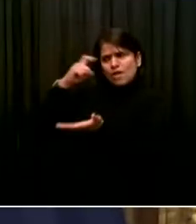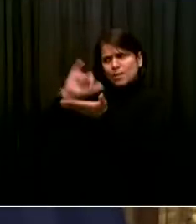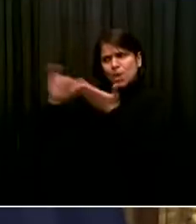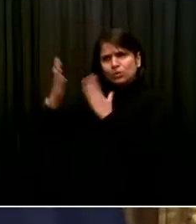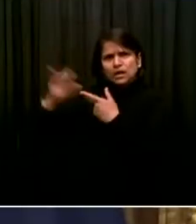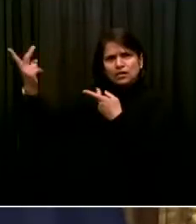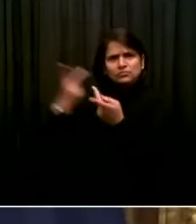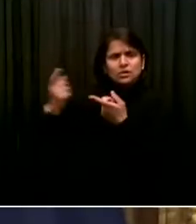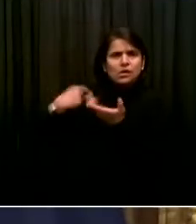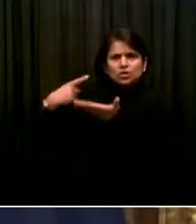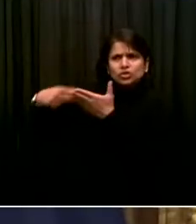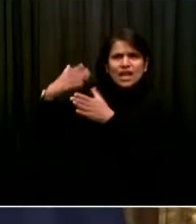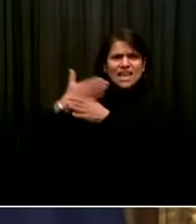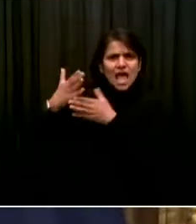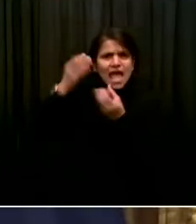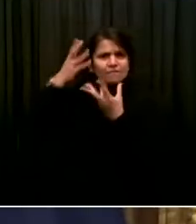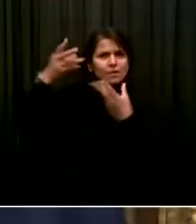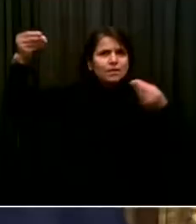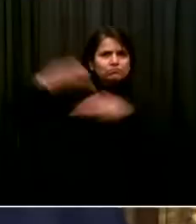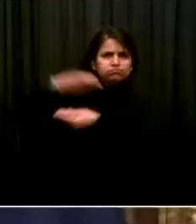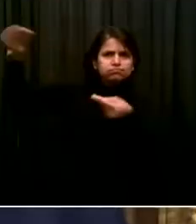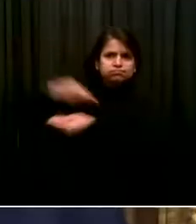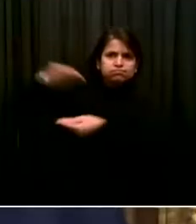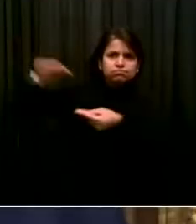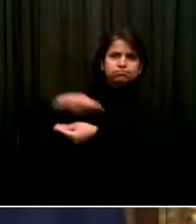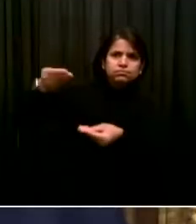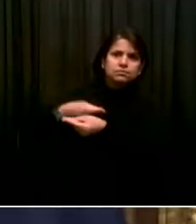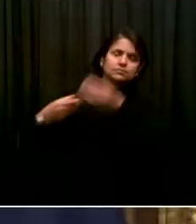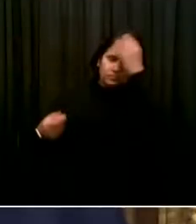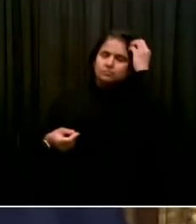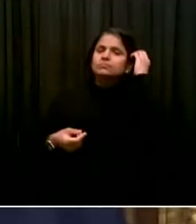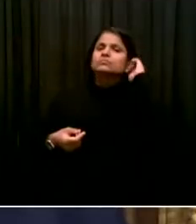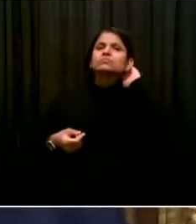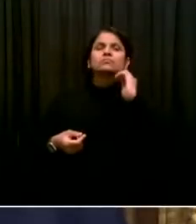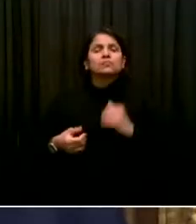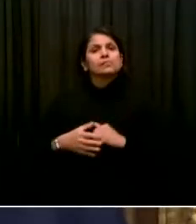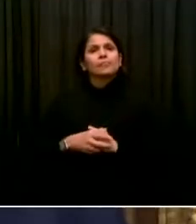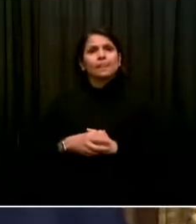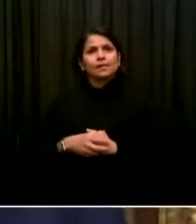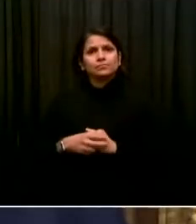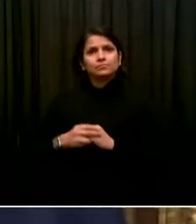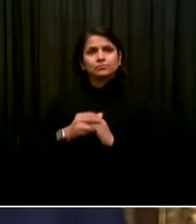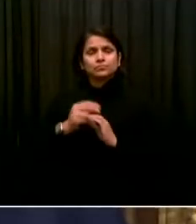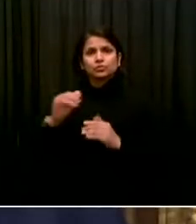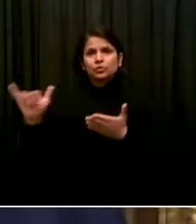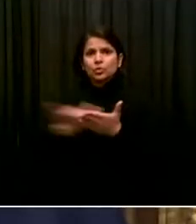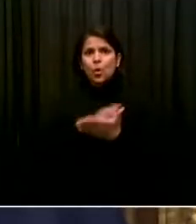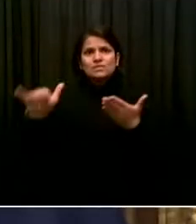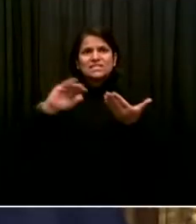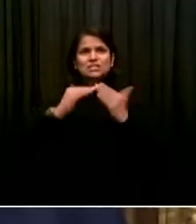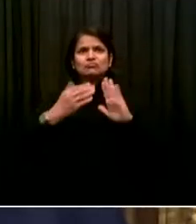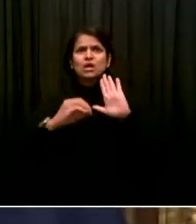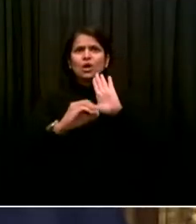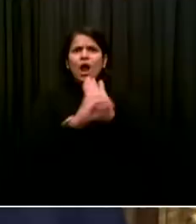LAW ENFORCEMENT DATA AND SUPPORTING THE